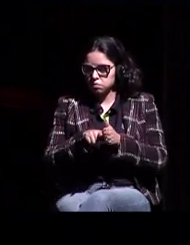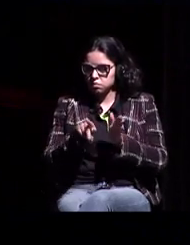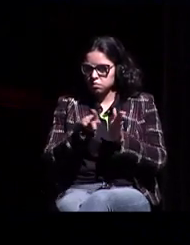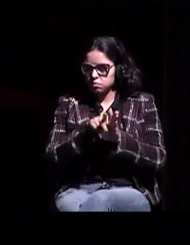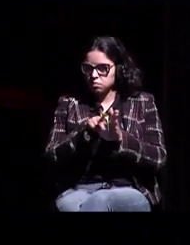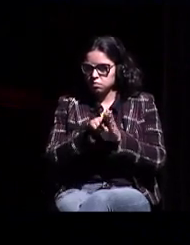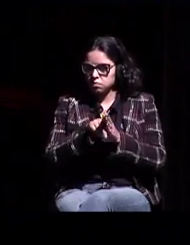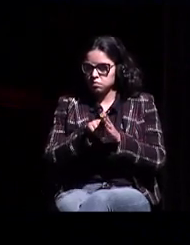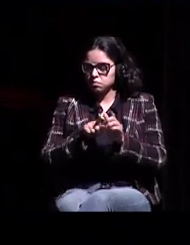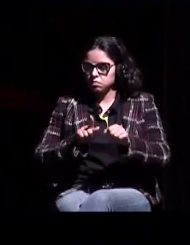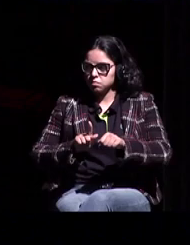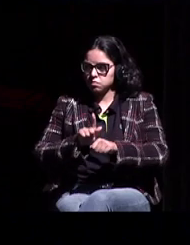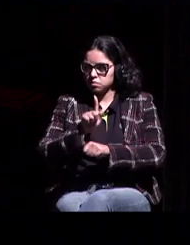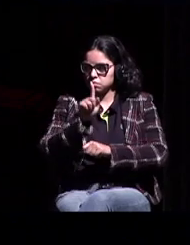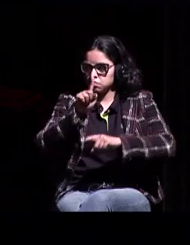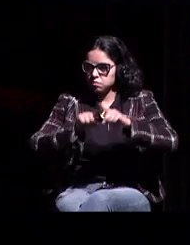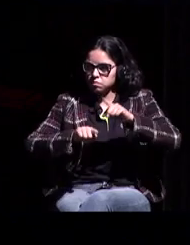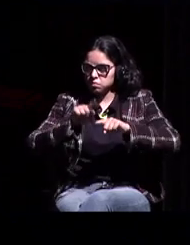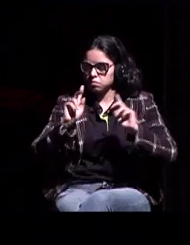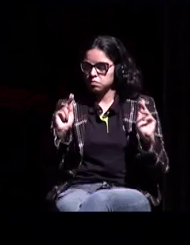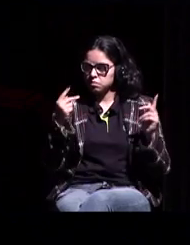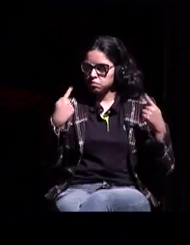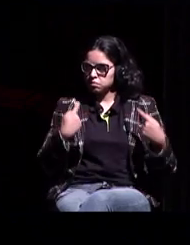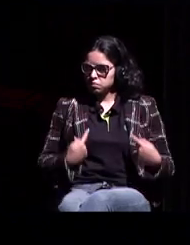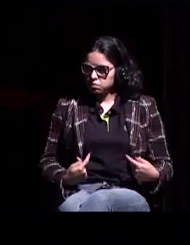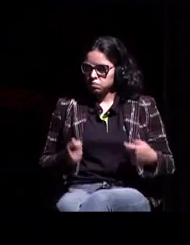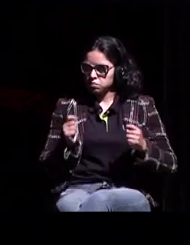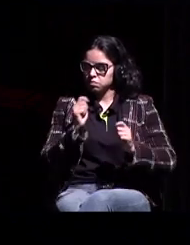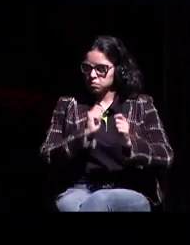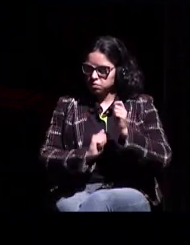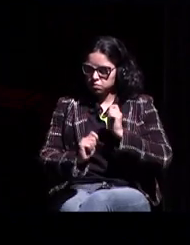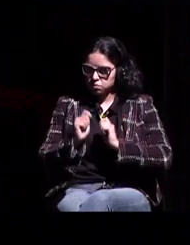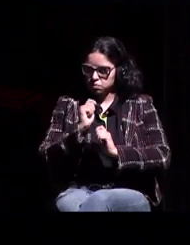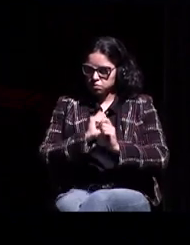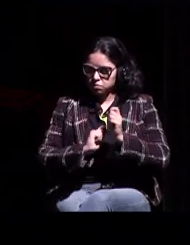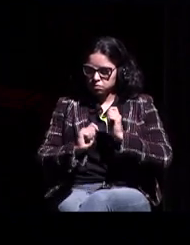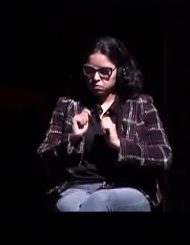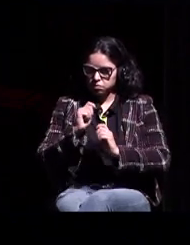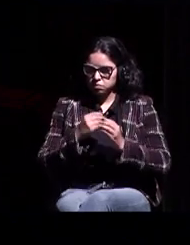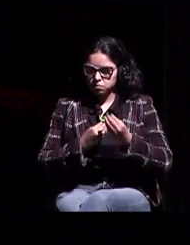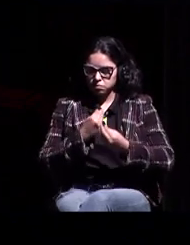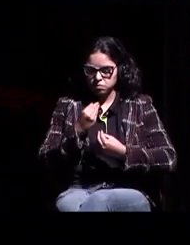It is dominated by management, by those thinking how to make labor more efficient,